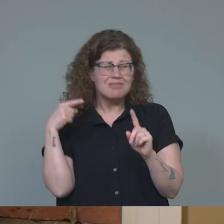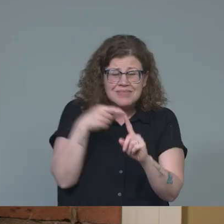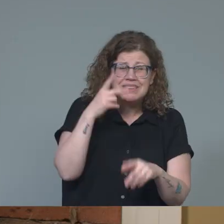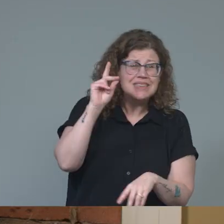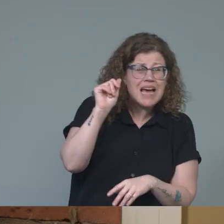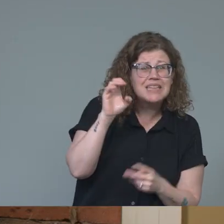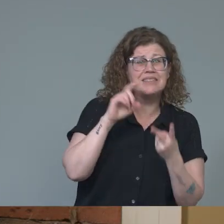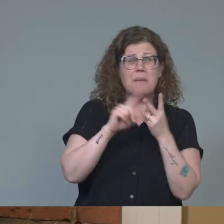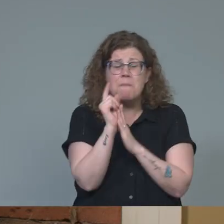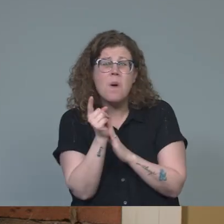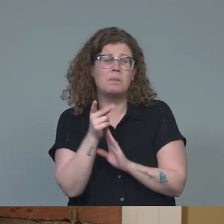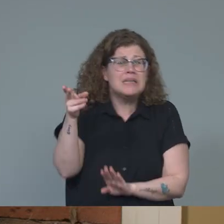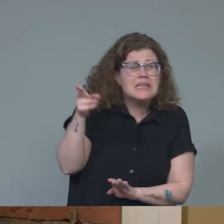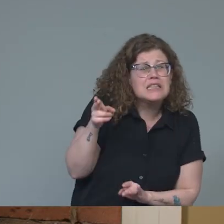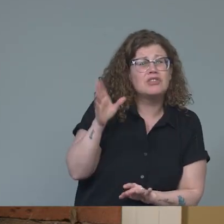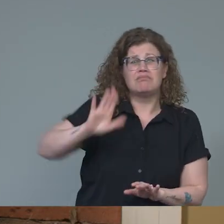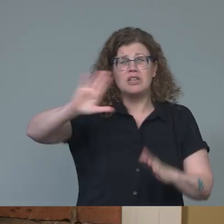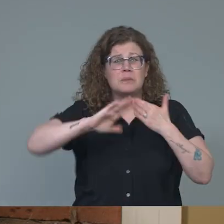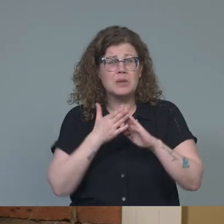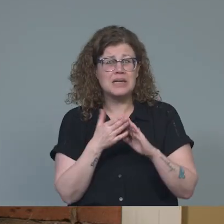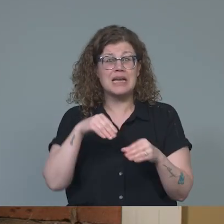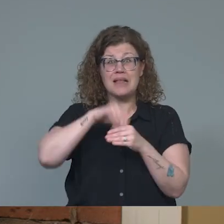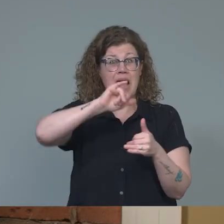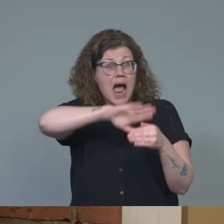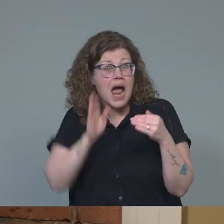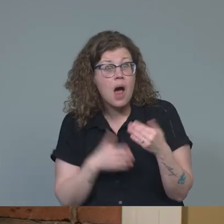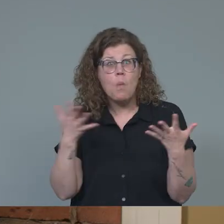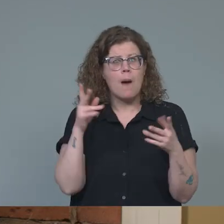actually drawing in and engaging community members who maybe aren't always connected to the community